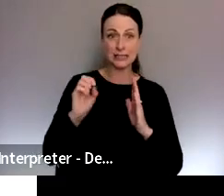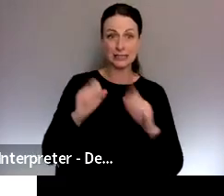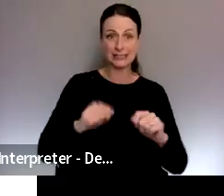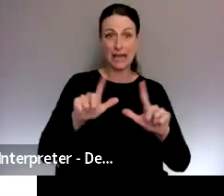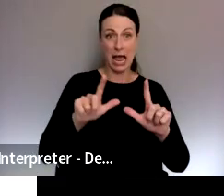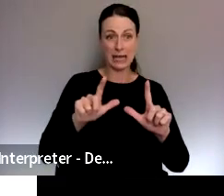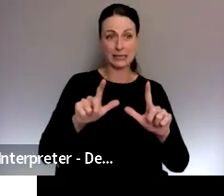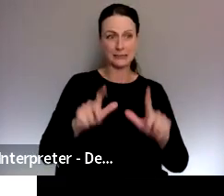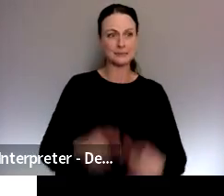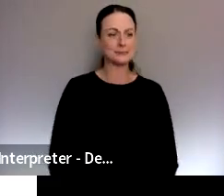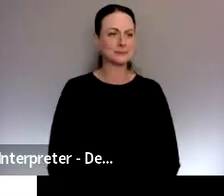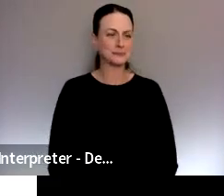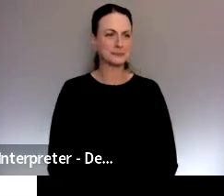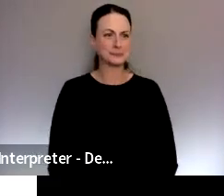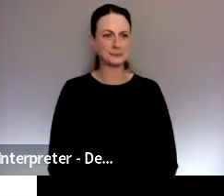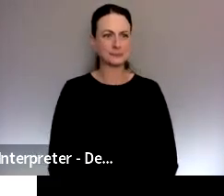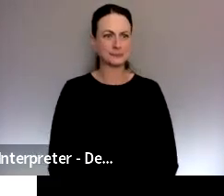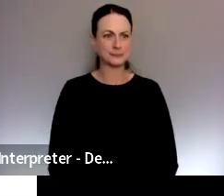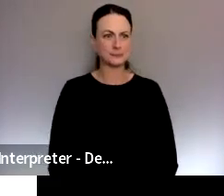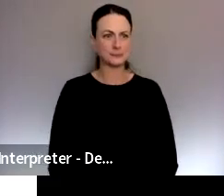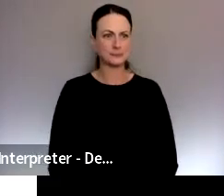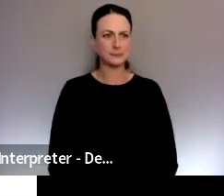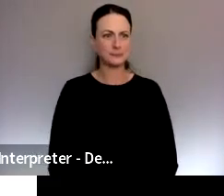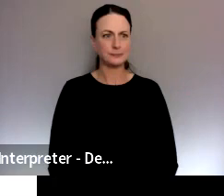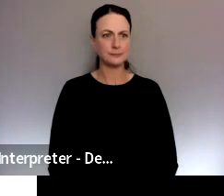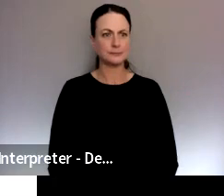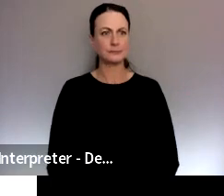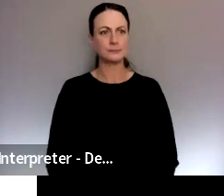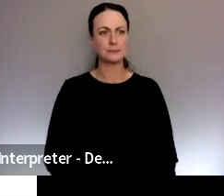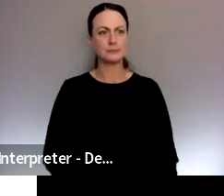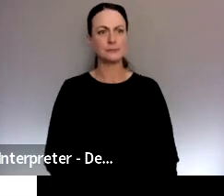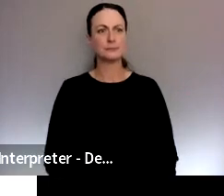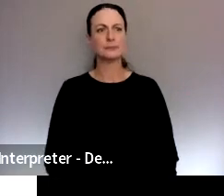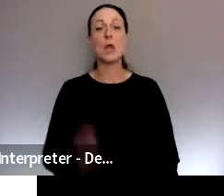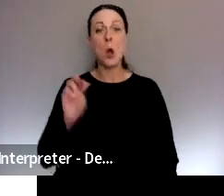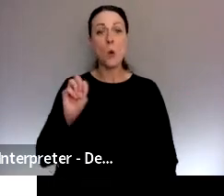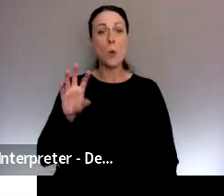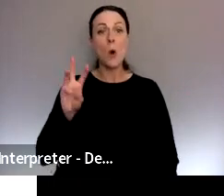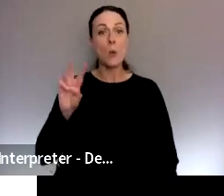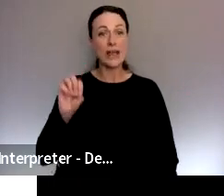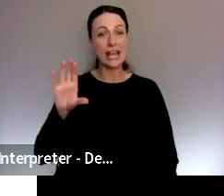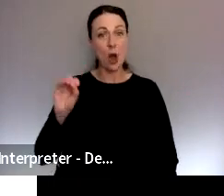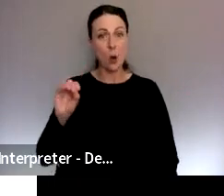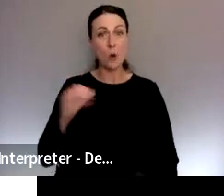with the before named information. Okay. WeCo recommends these steps